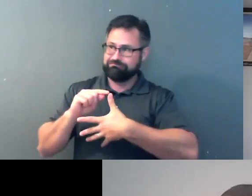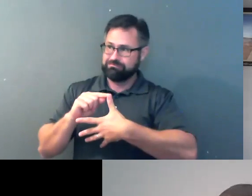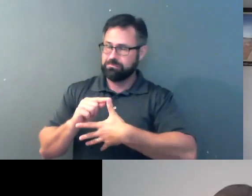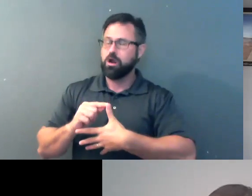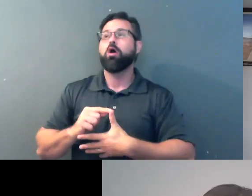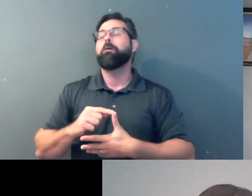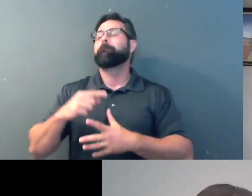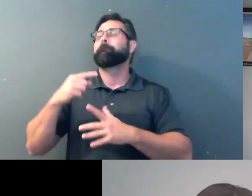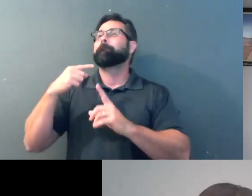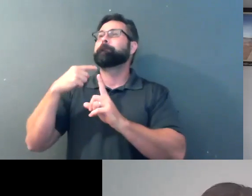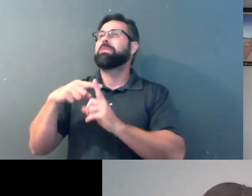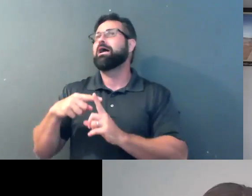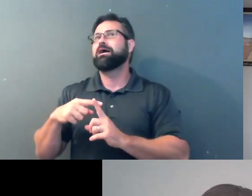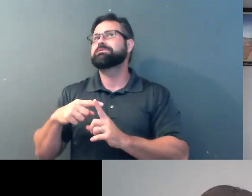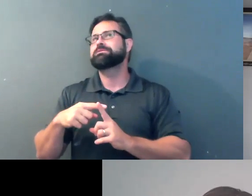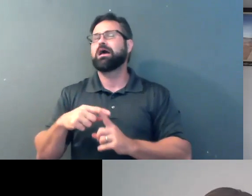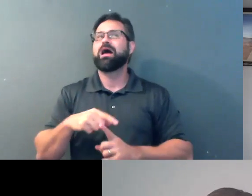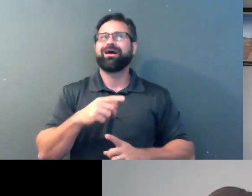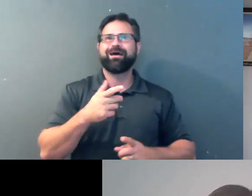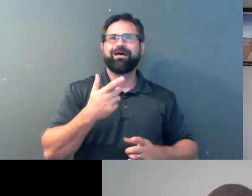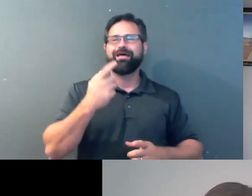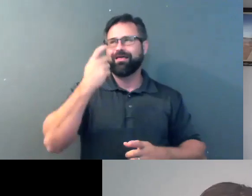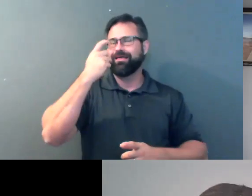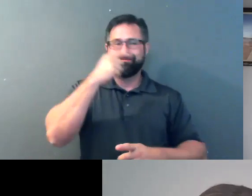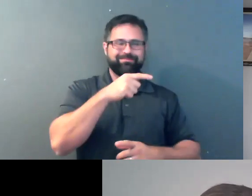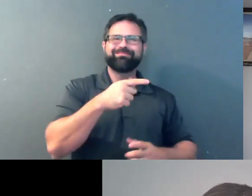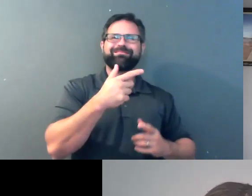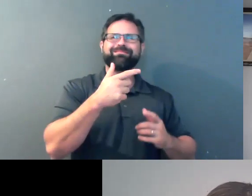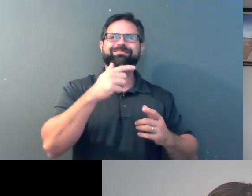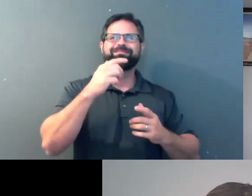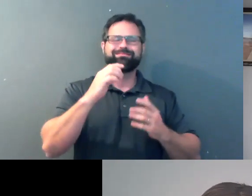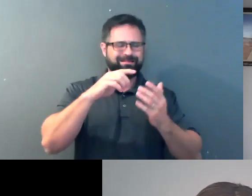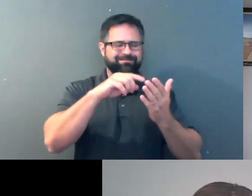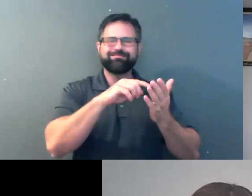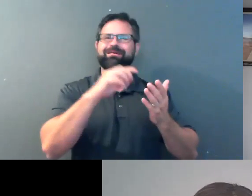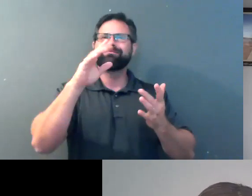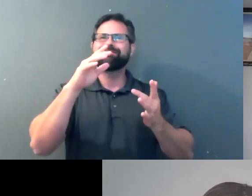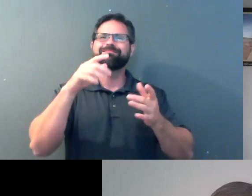implemented in in the reference group in the humanitarian work and you discuss some of the